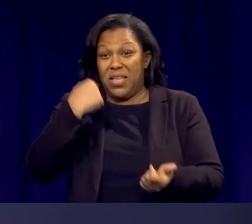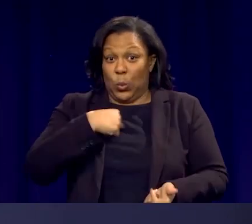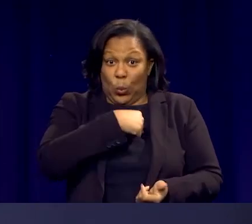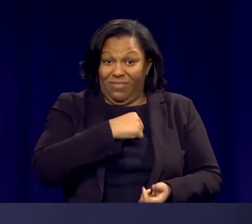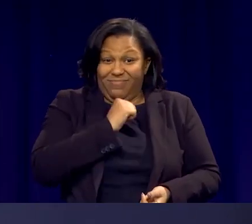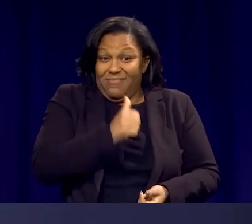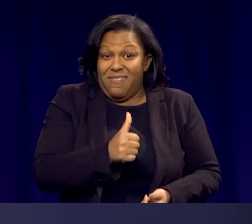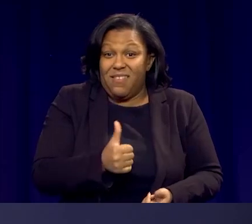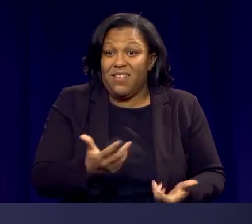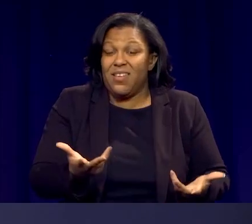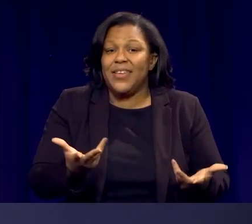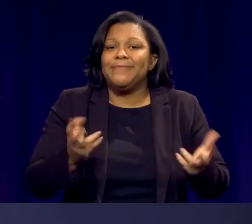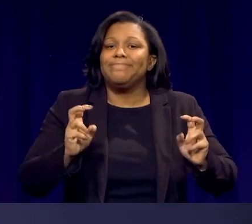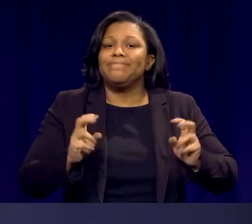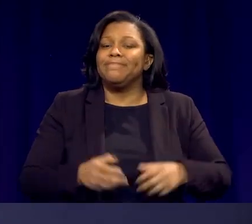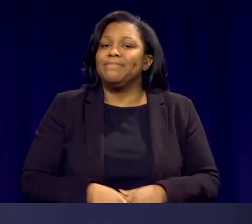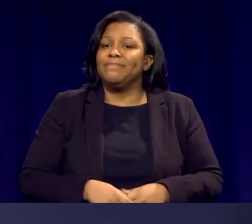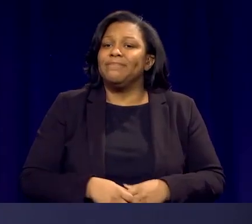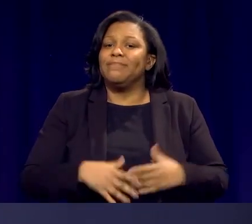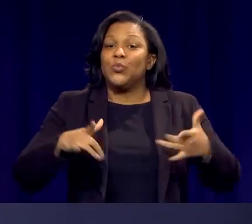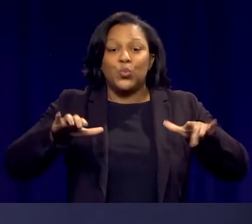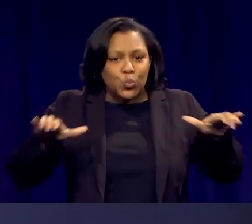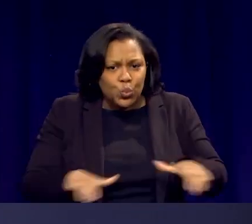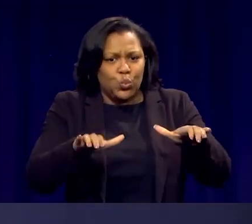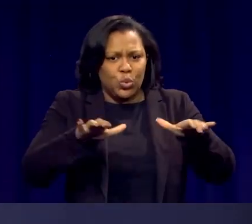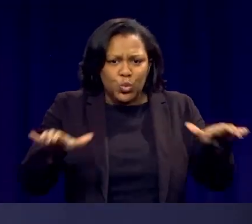is because we haven't taken the necessary measures